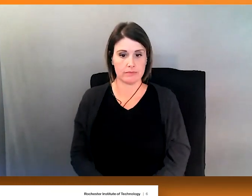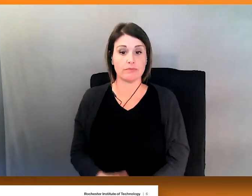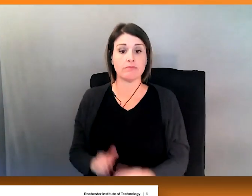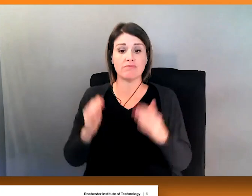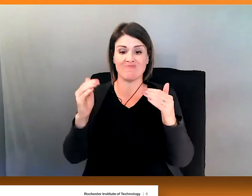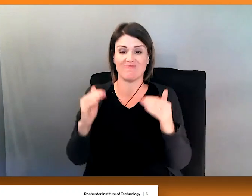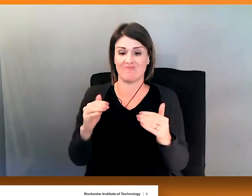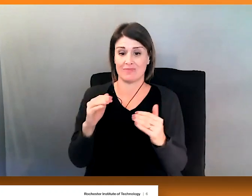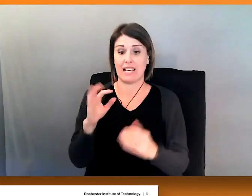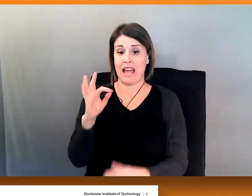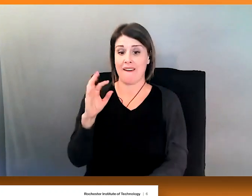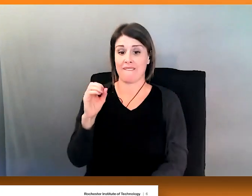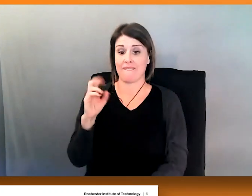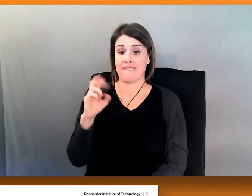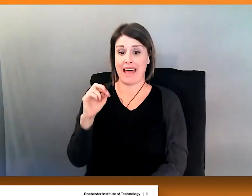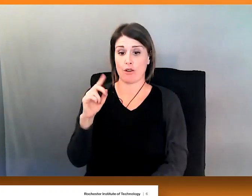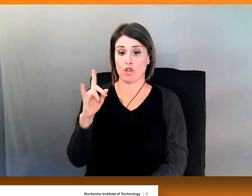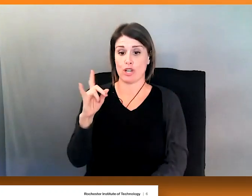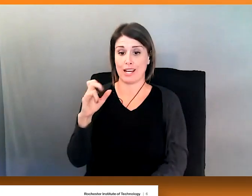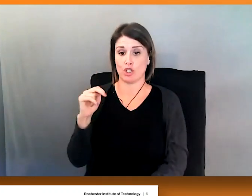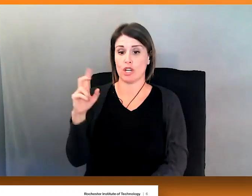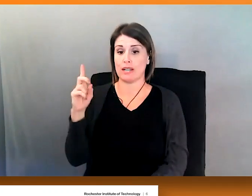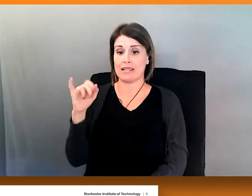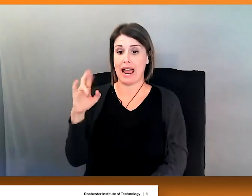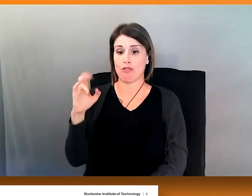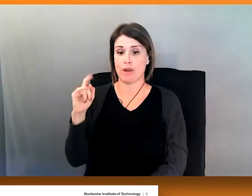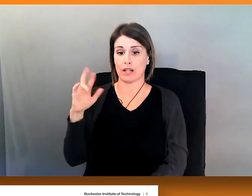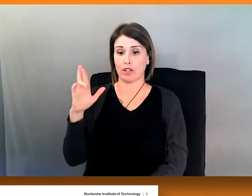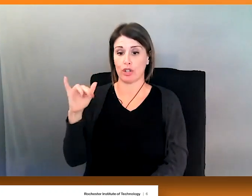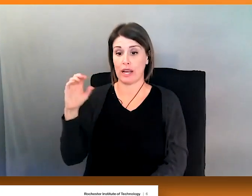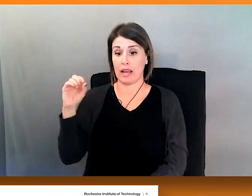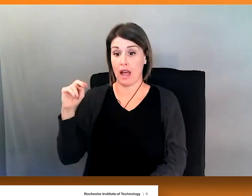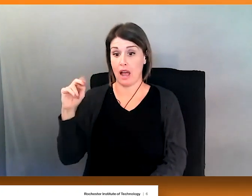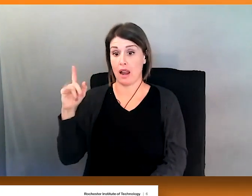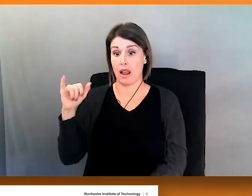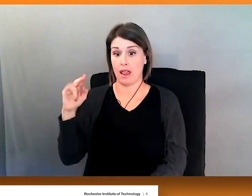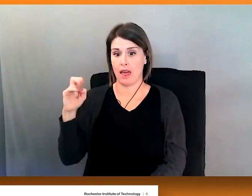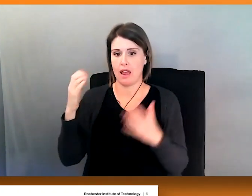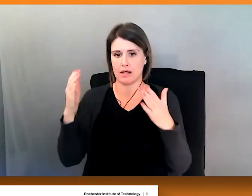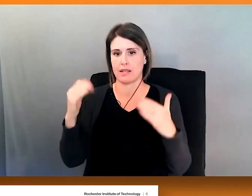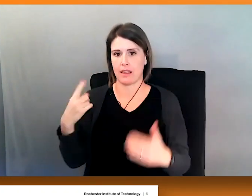Foundation Directory Online is the next one.